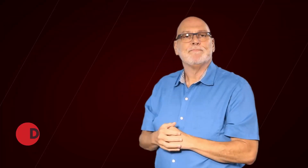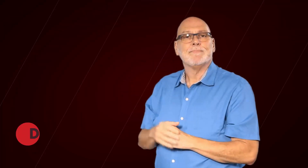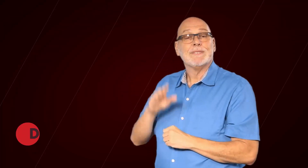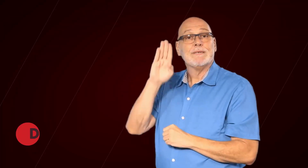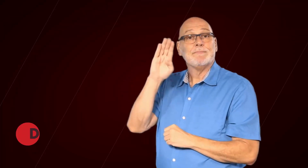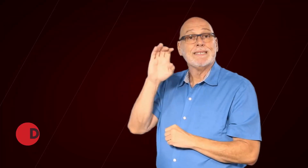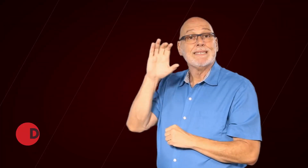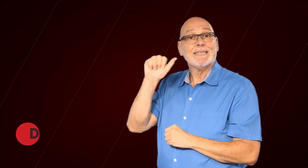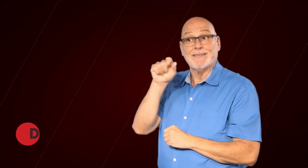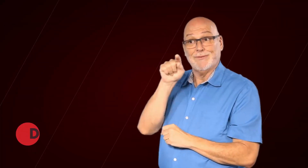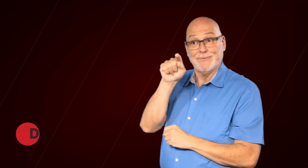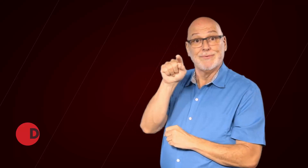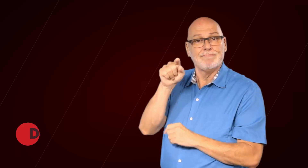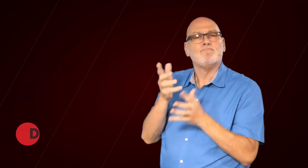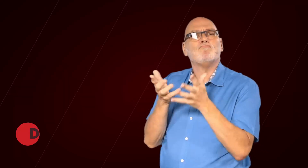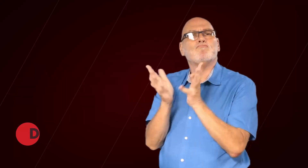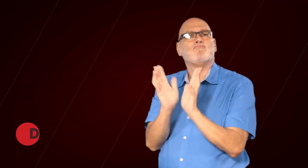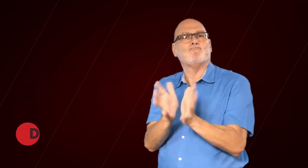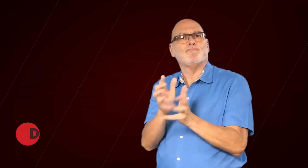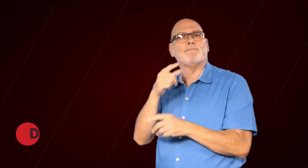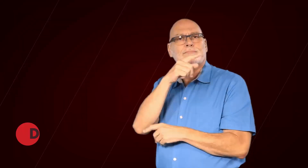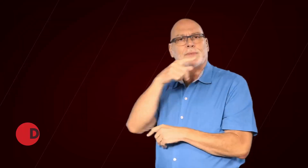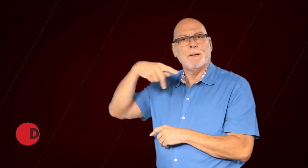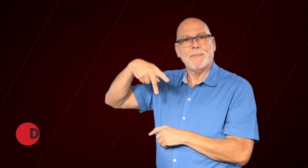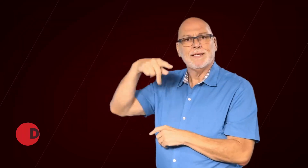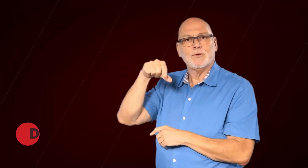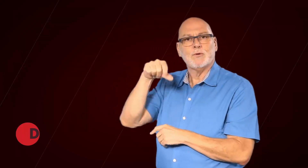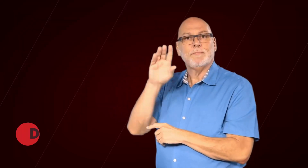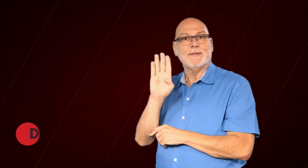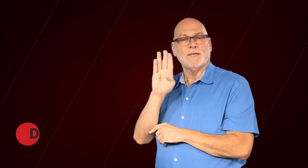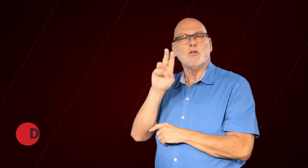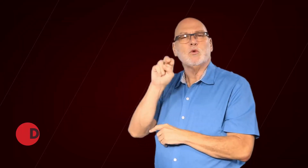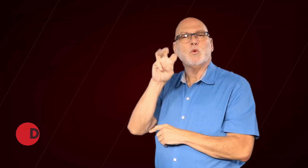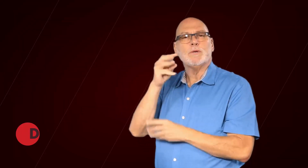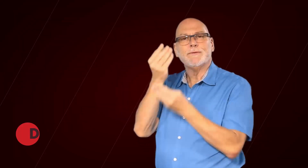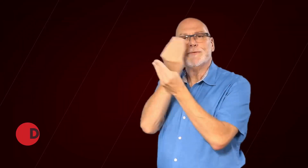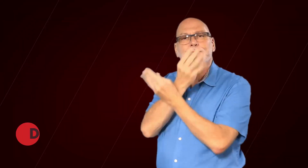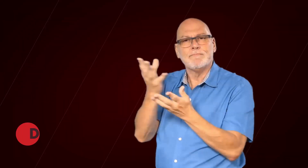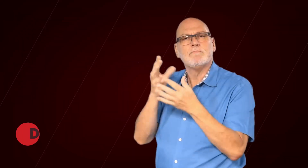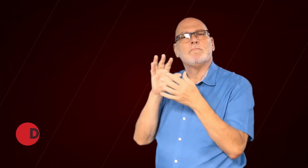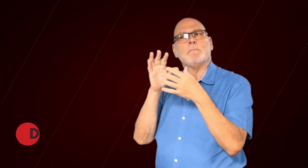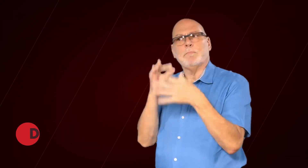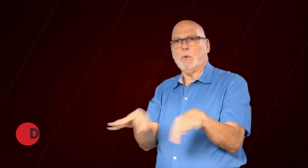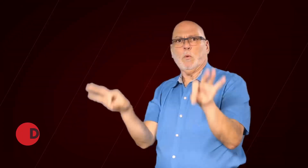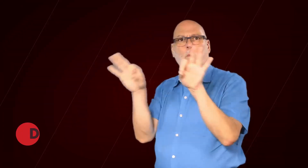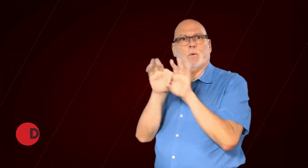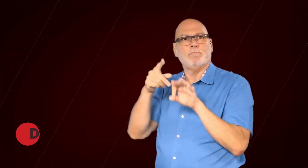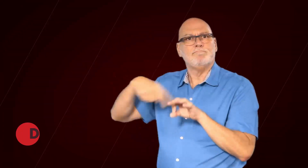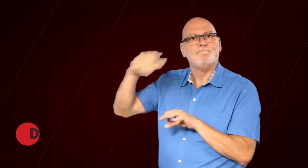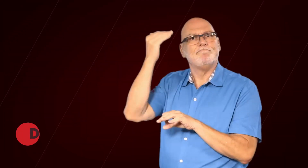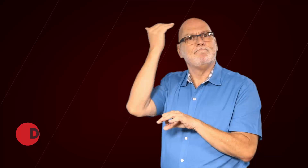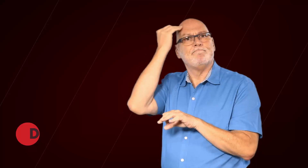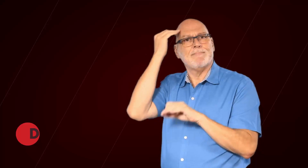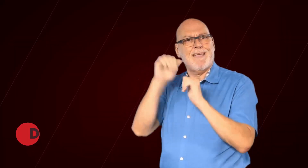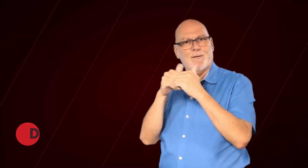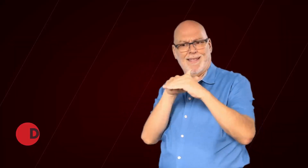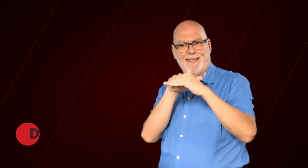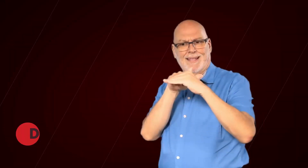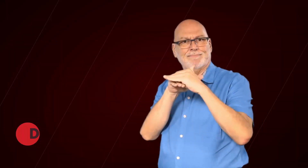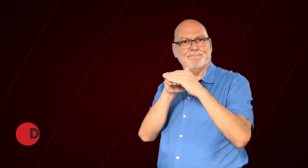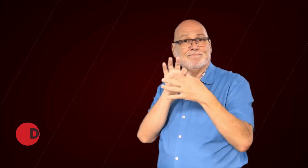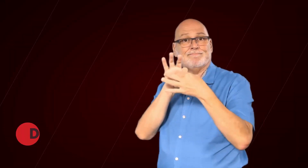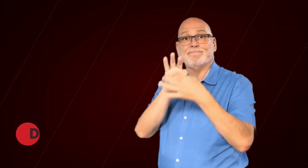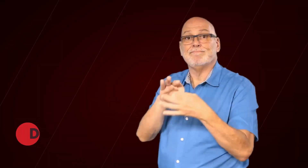Becca, you spoke to PQB News about the importance of access for